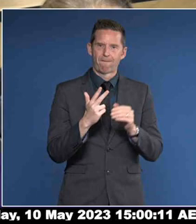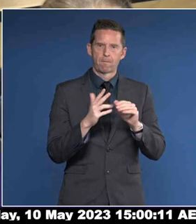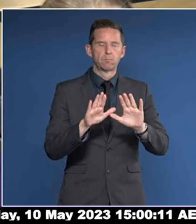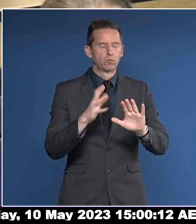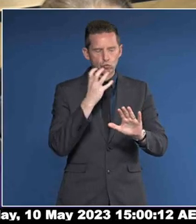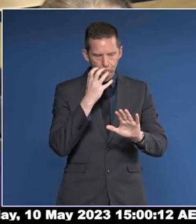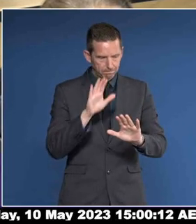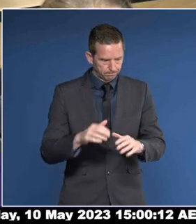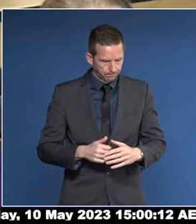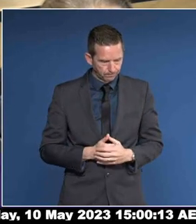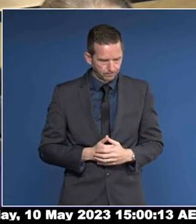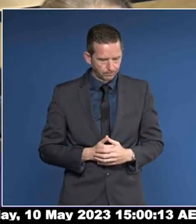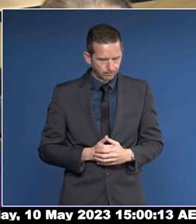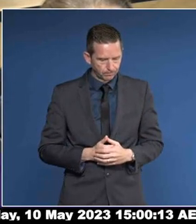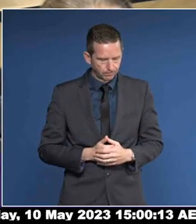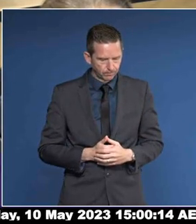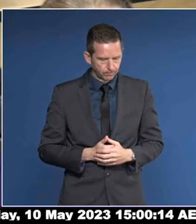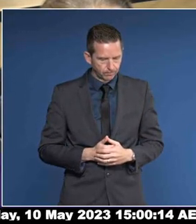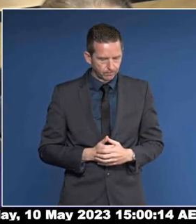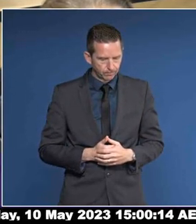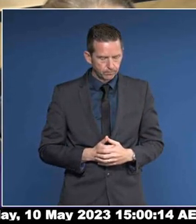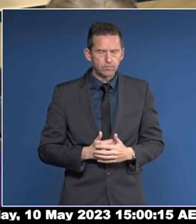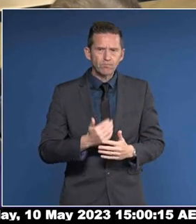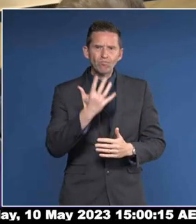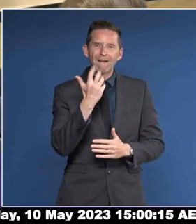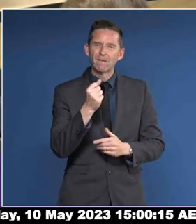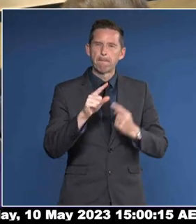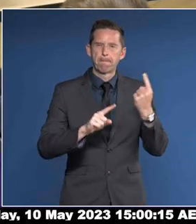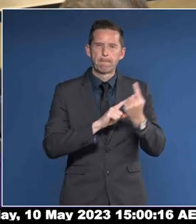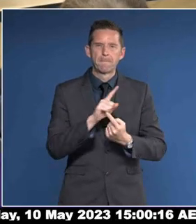That there was a meeting that - I'll start again: